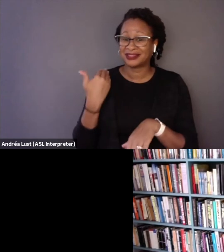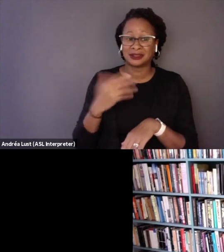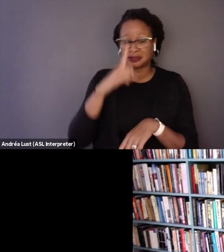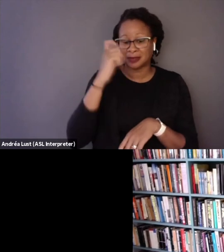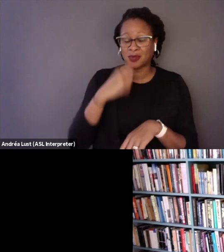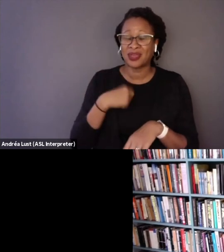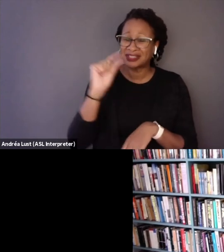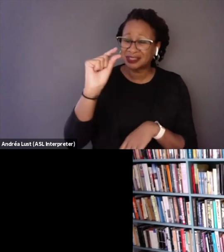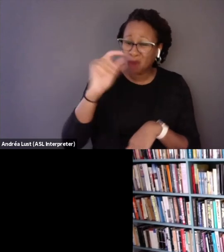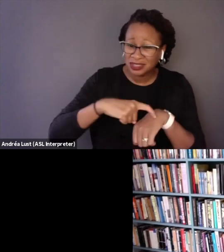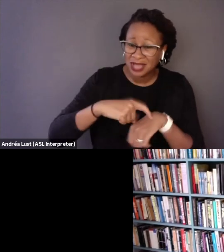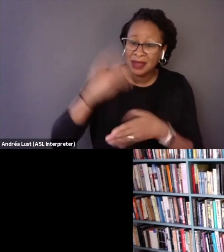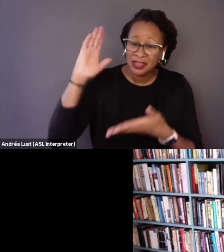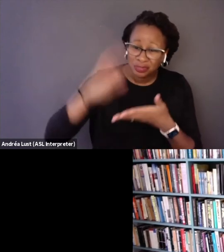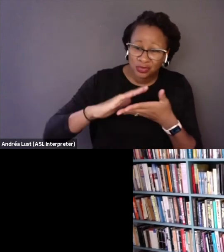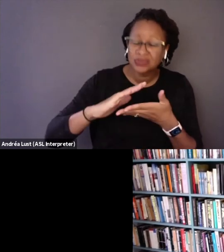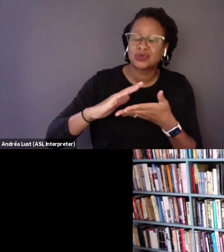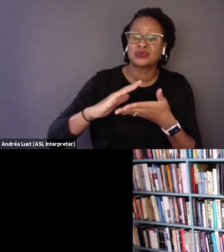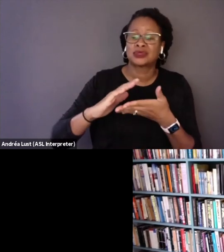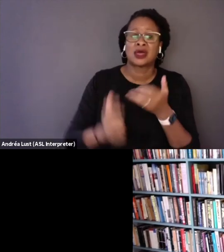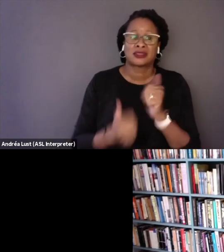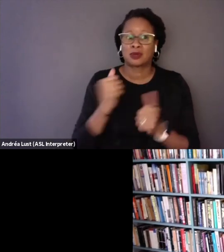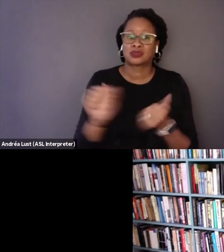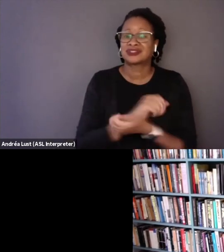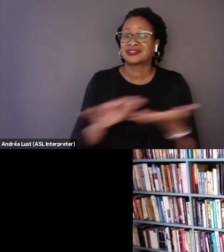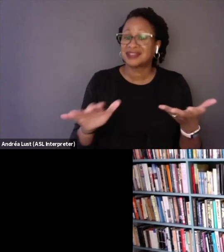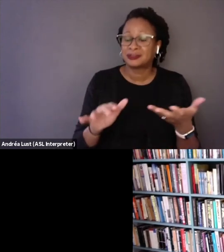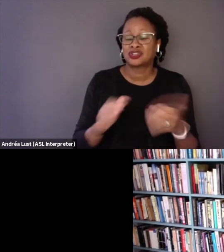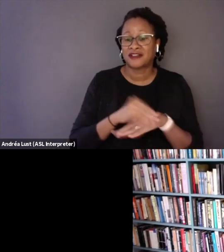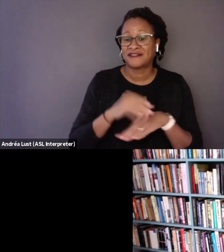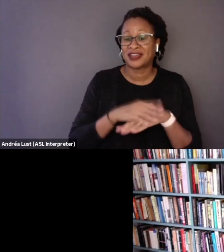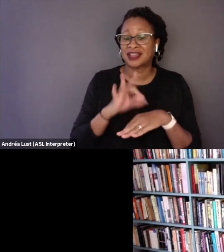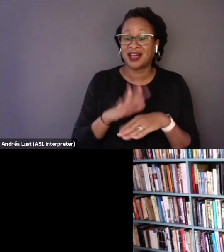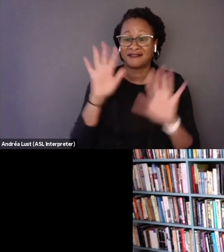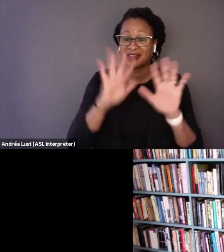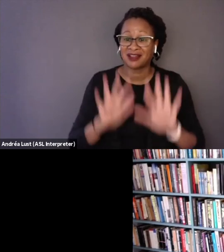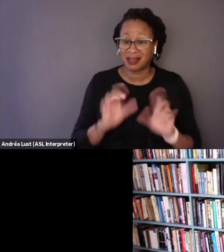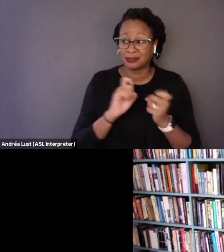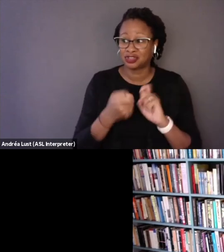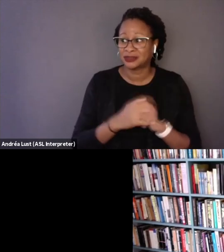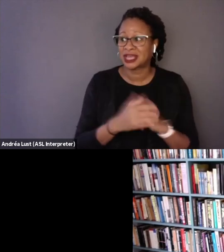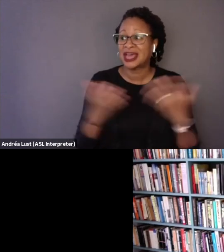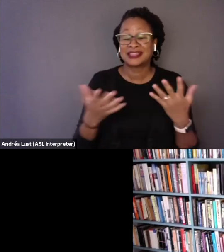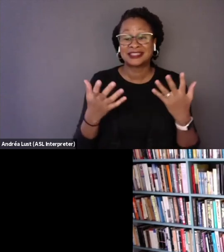to reduce the most damaging effects of climate change. And this is a racial justice issue, (chuckles)